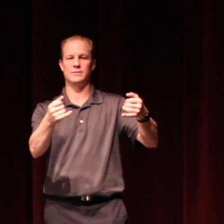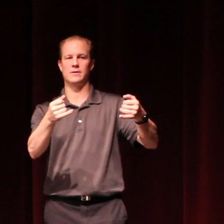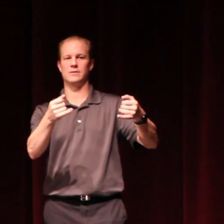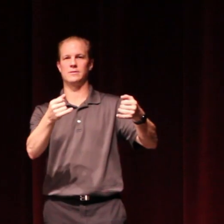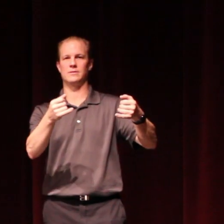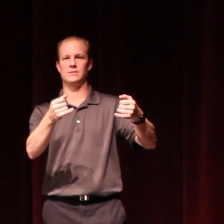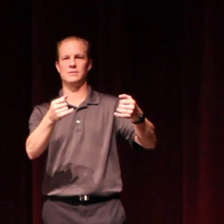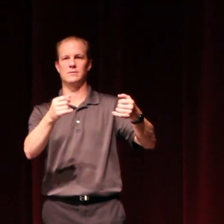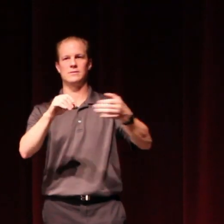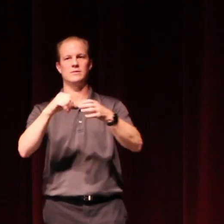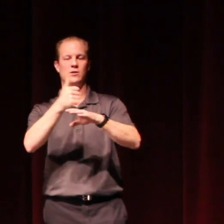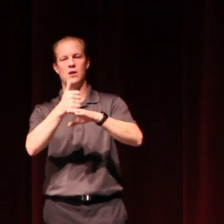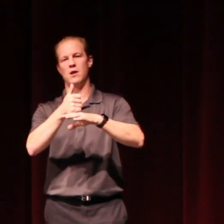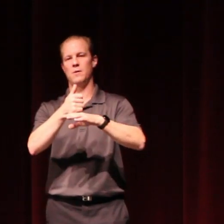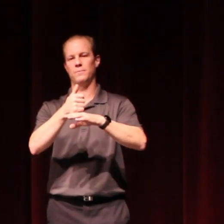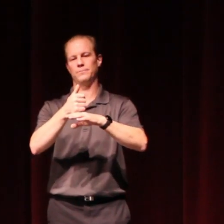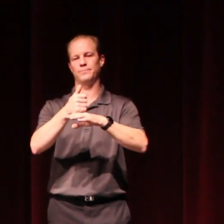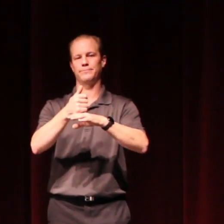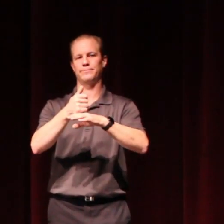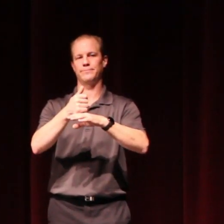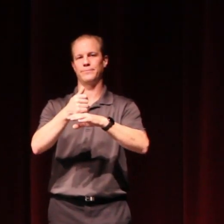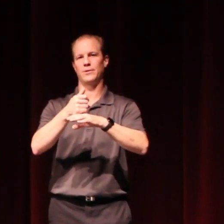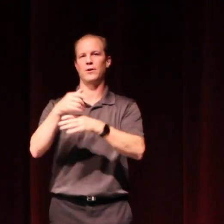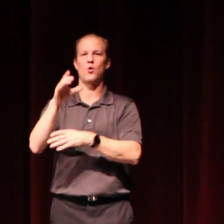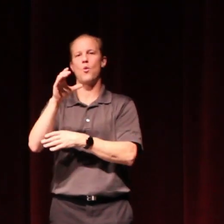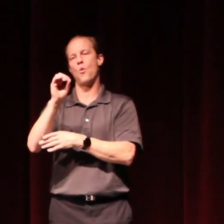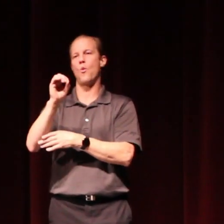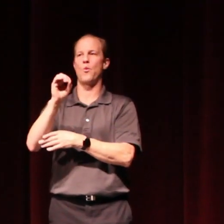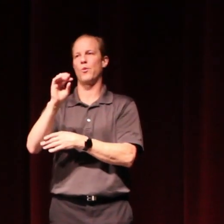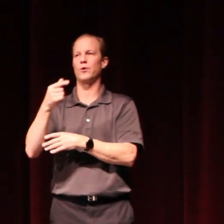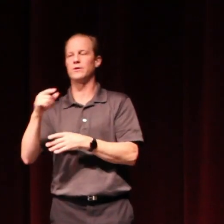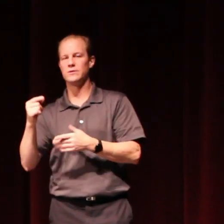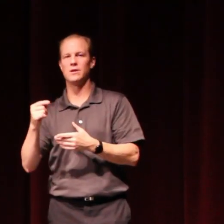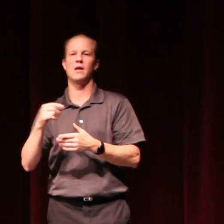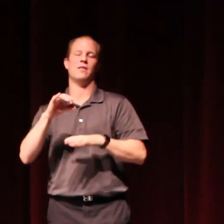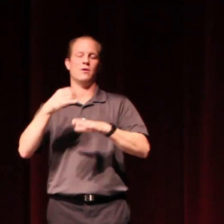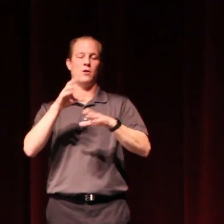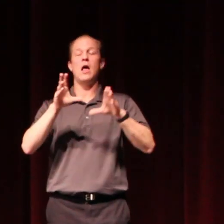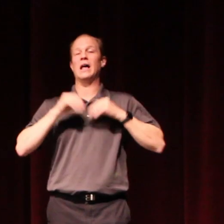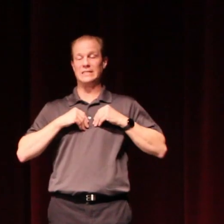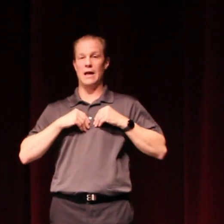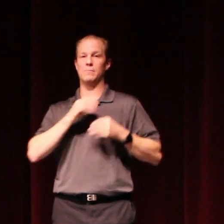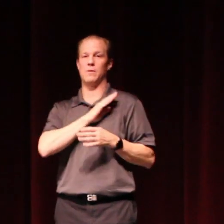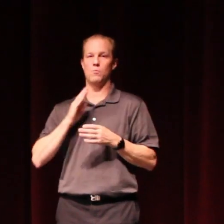the process, the objectives, and the boundaries. They're adopted by the board and made into bylaws.